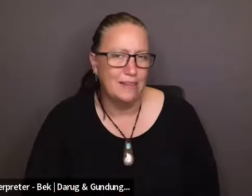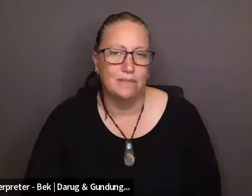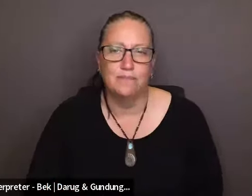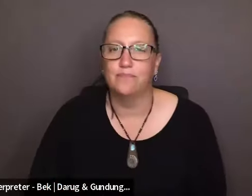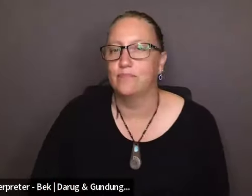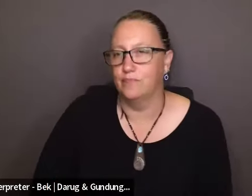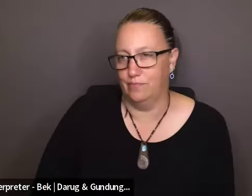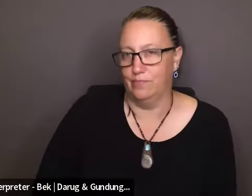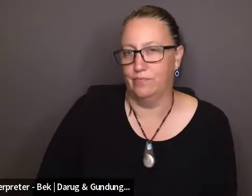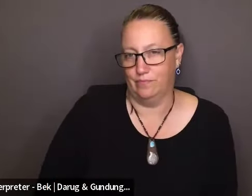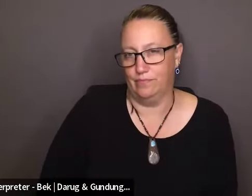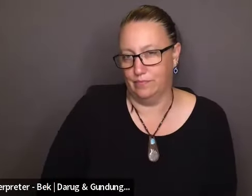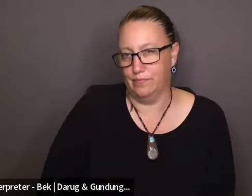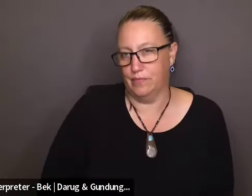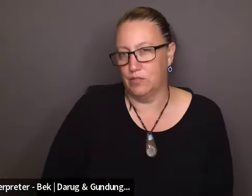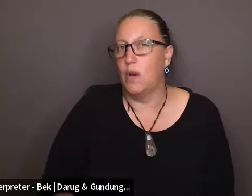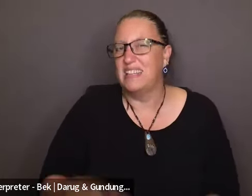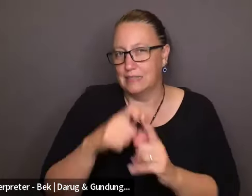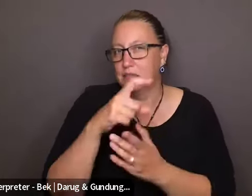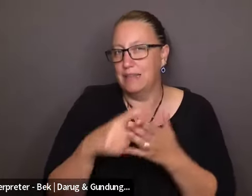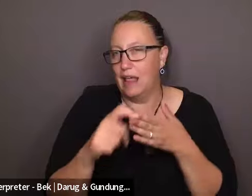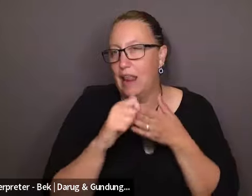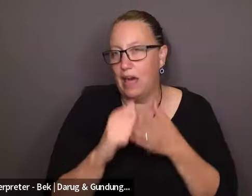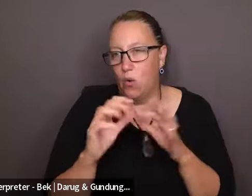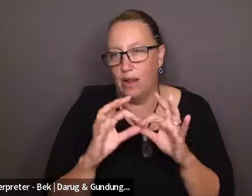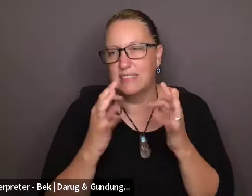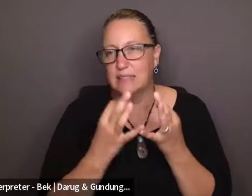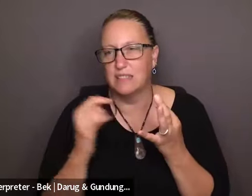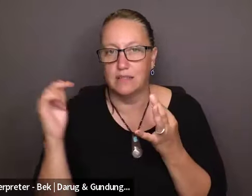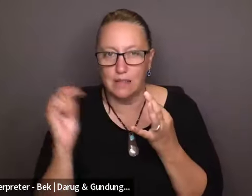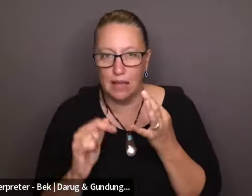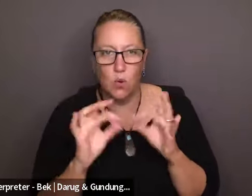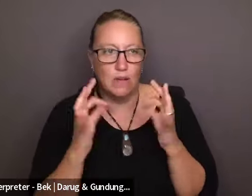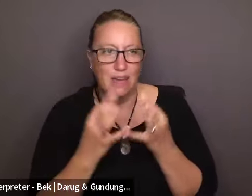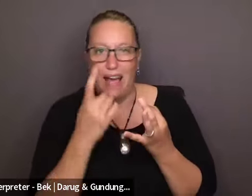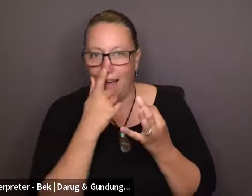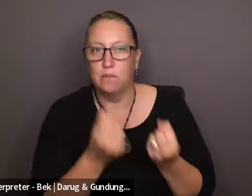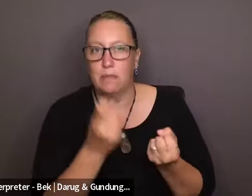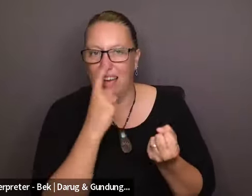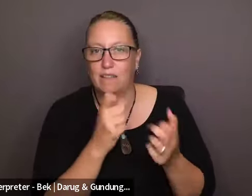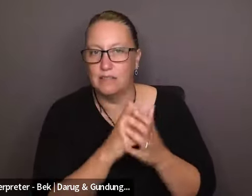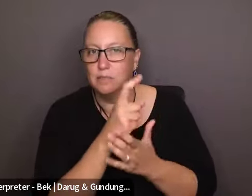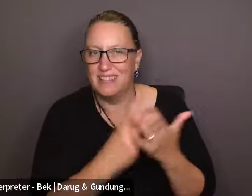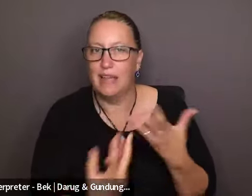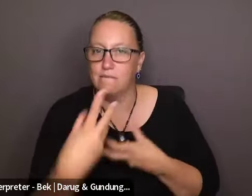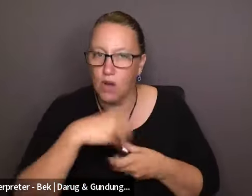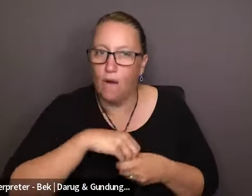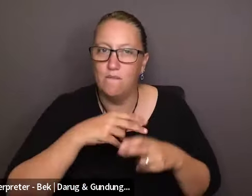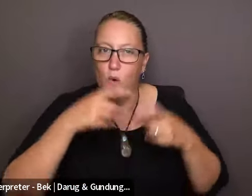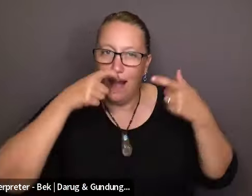the disability-led organisation. Can you talk a little bit about that, please. A disability-led